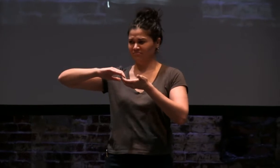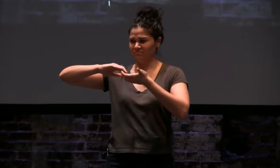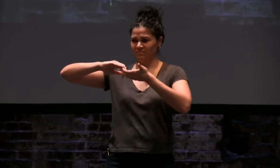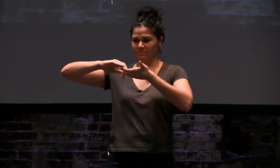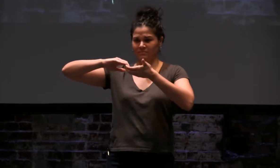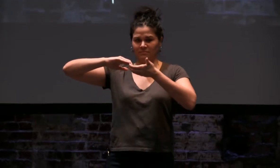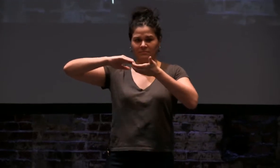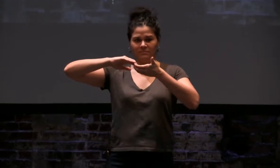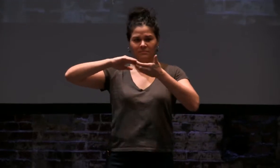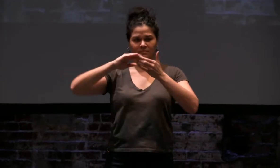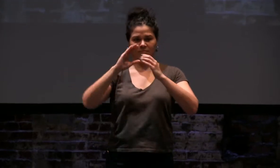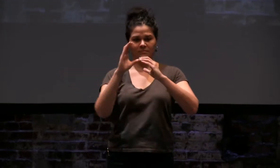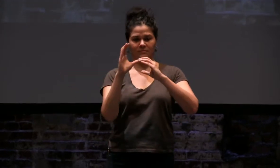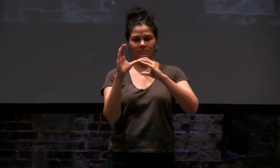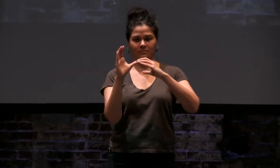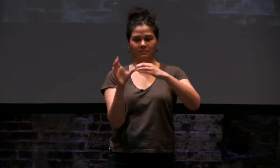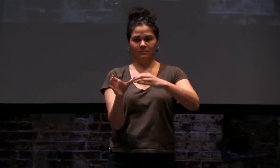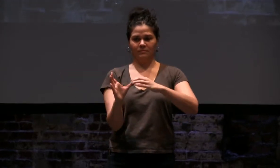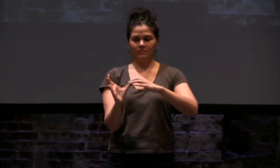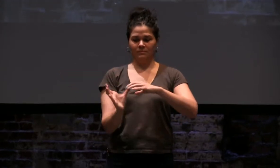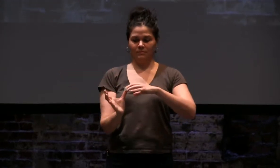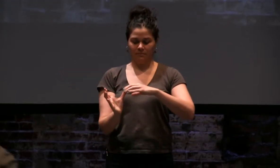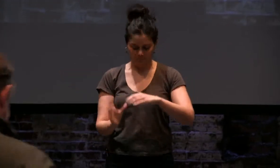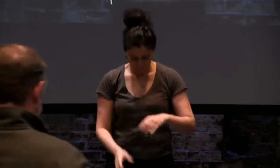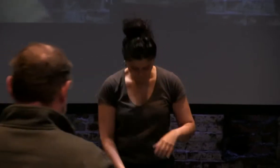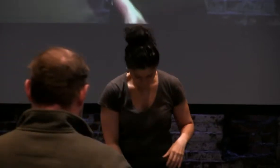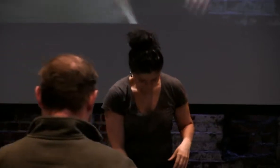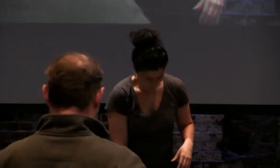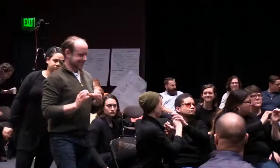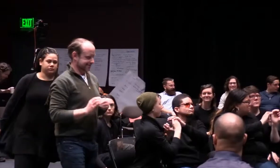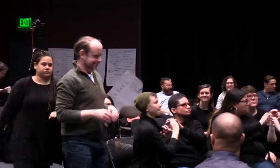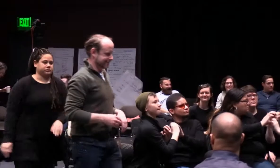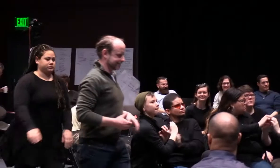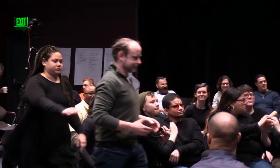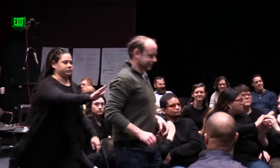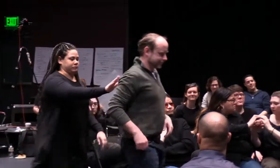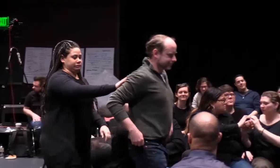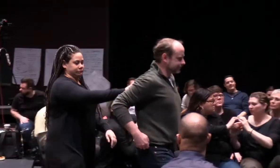Robert, with the MDTS group.